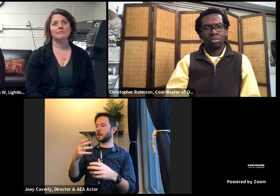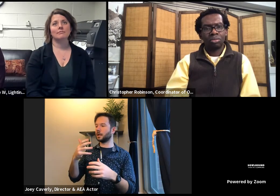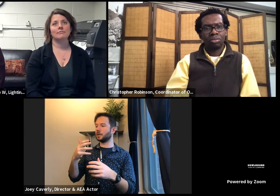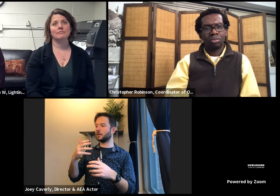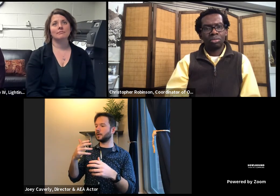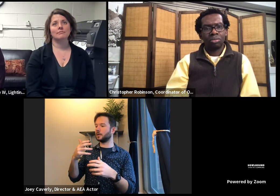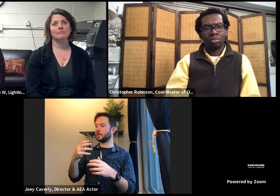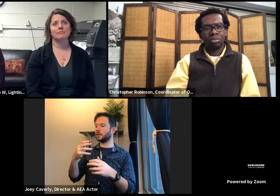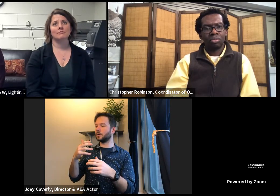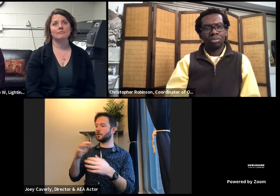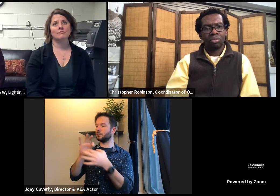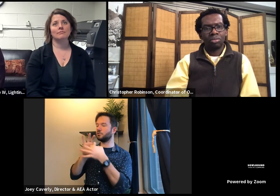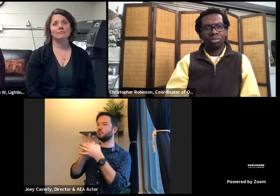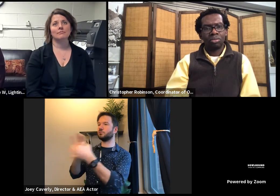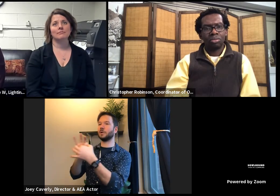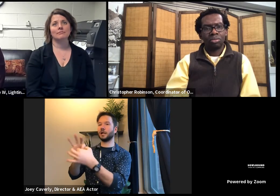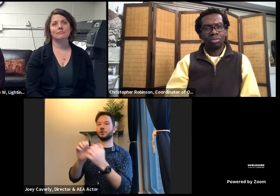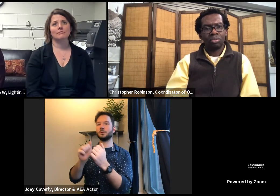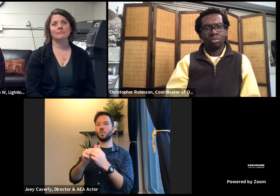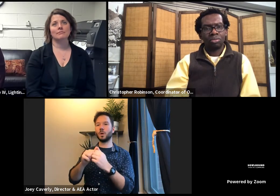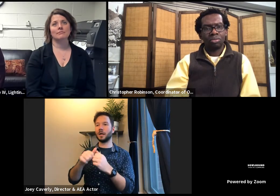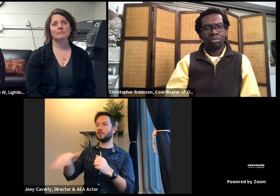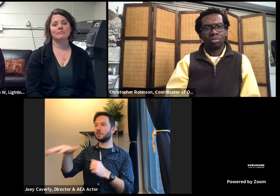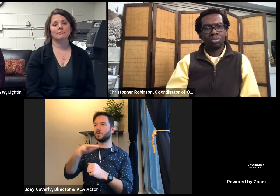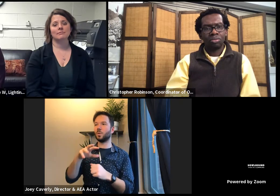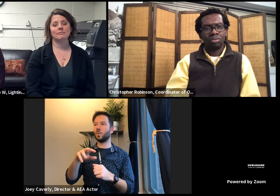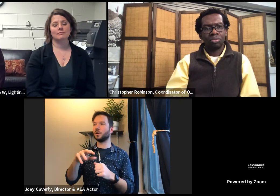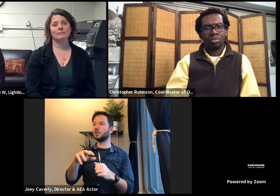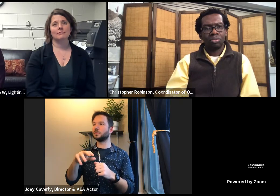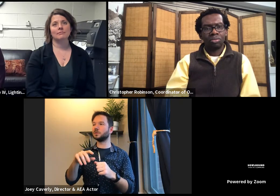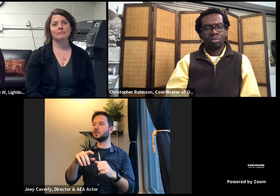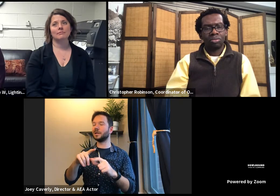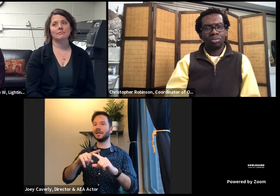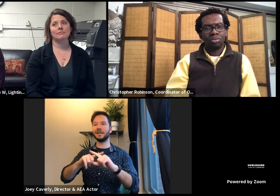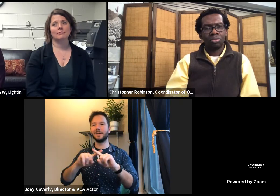So just about half of the people in the room were deaf,